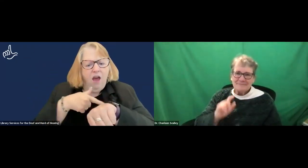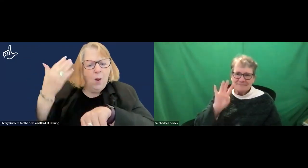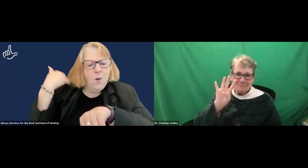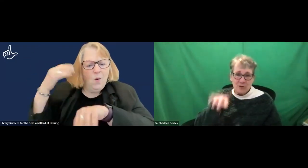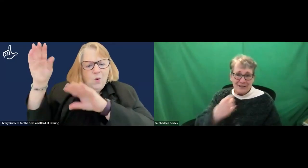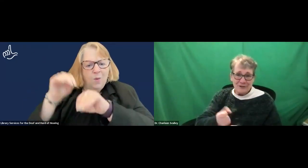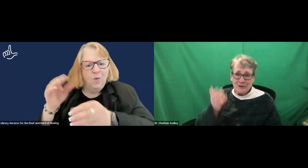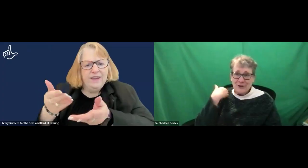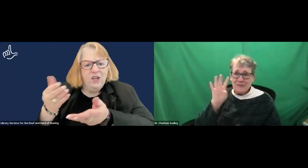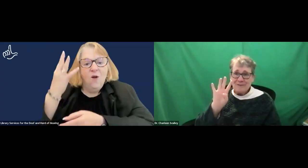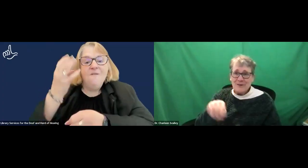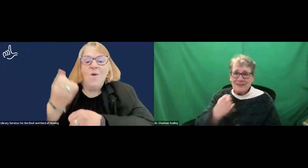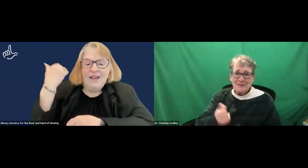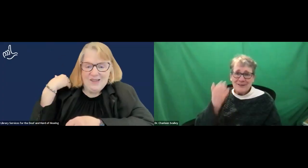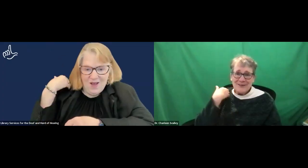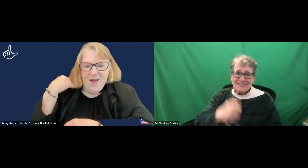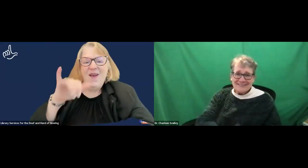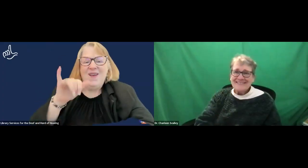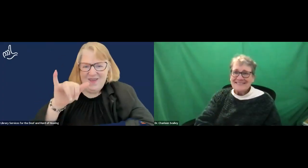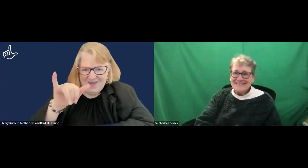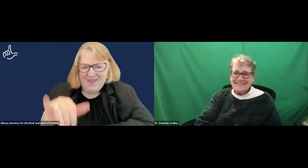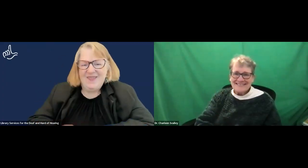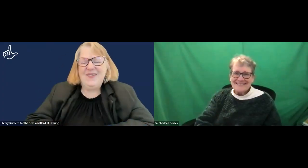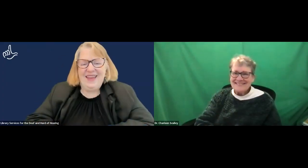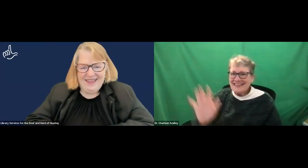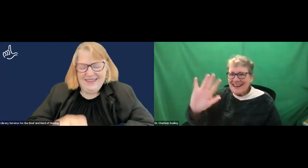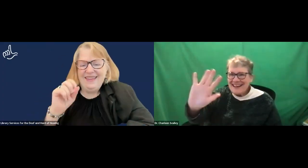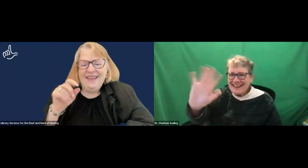So you moved here to the state of Tennessee. When did you move here? [Interpreter for Dr. Charleen] Four years ago.